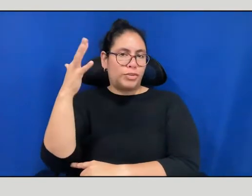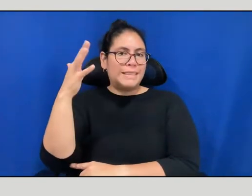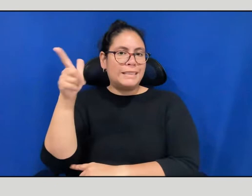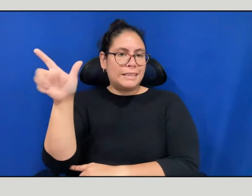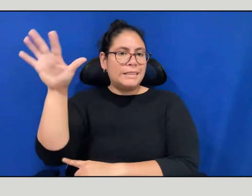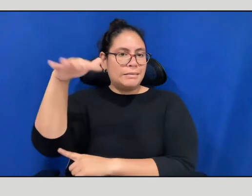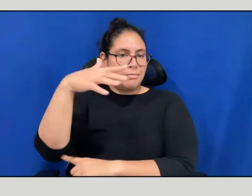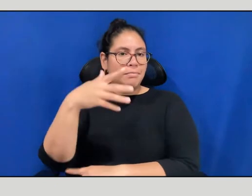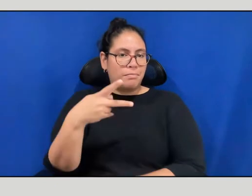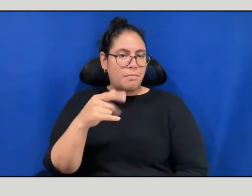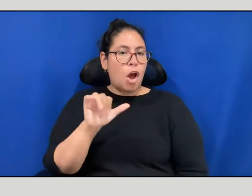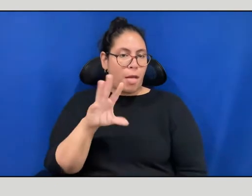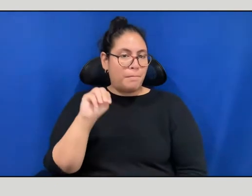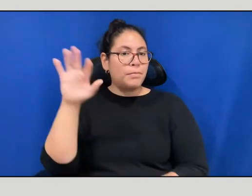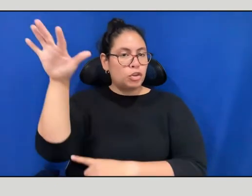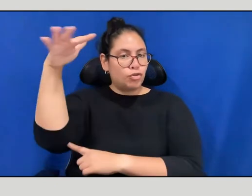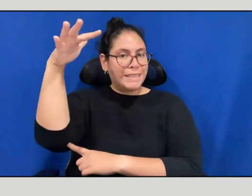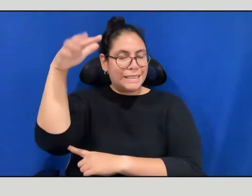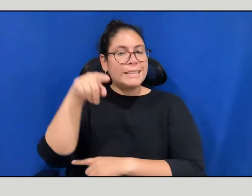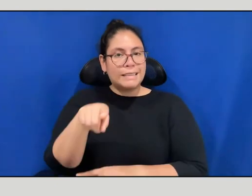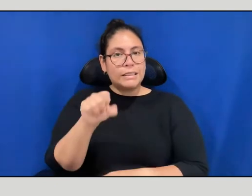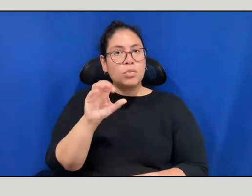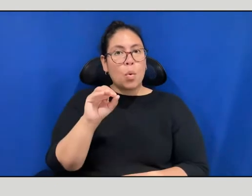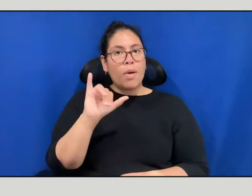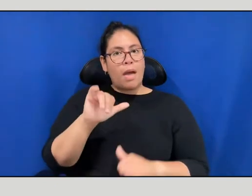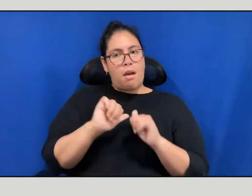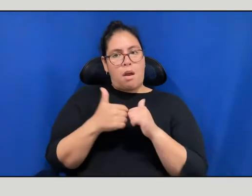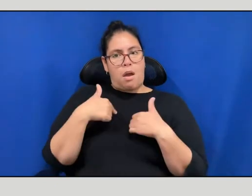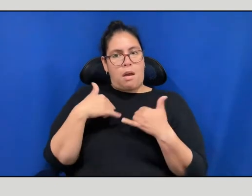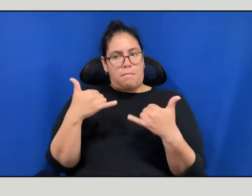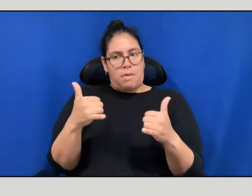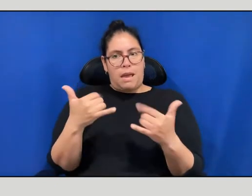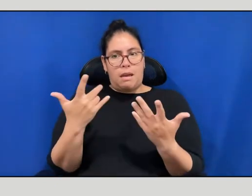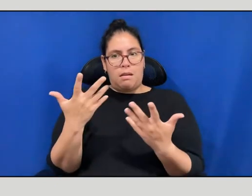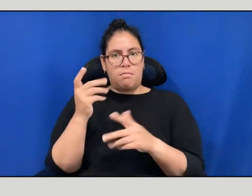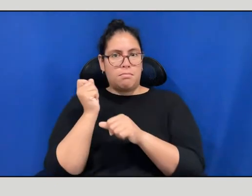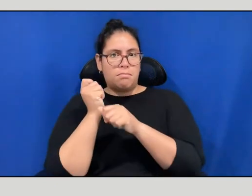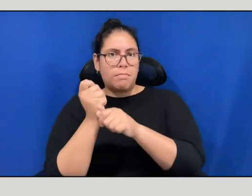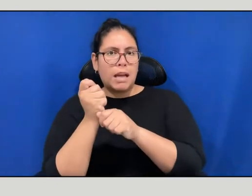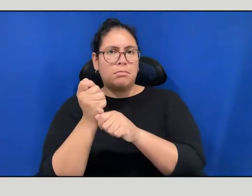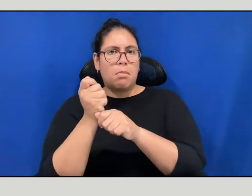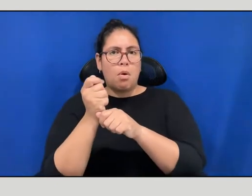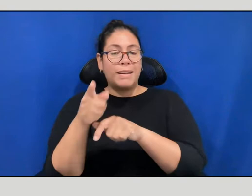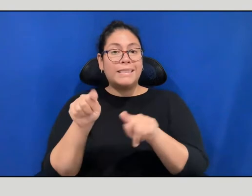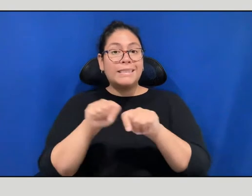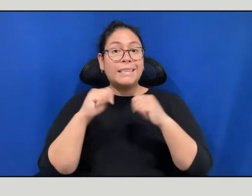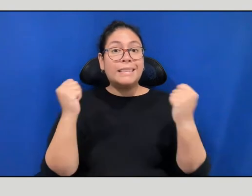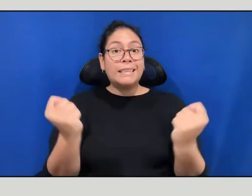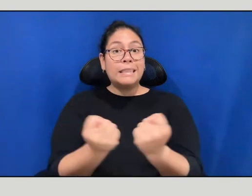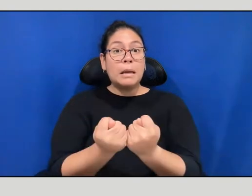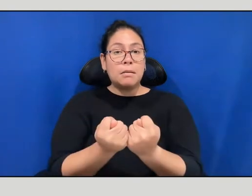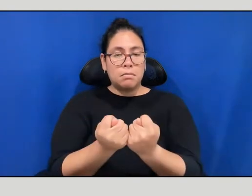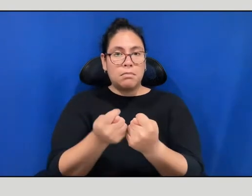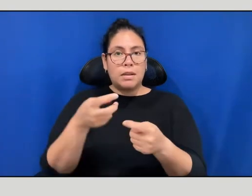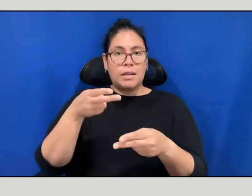By the way, when I used to play baseball, the team was named Cocoteros de Loiza.